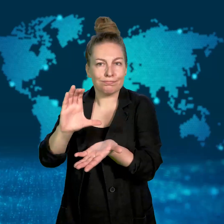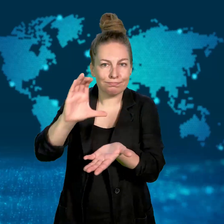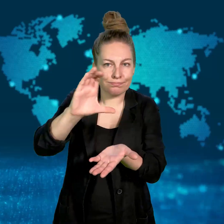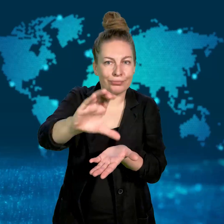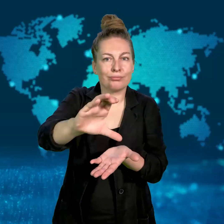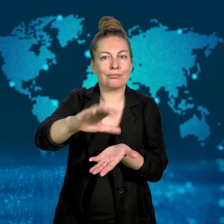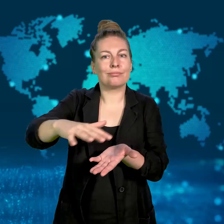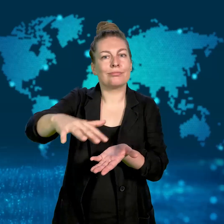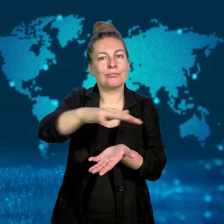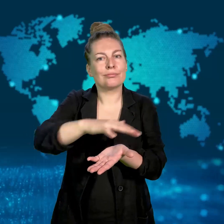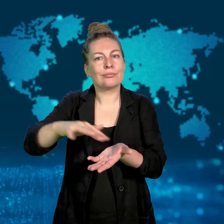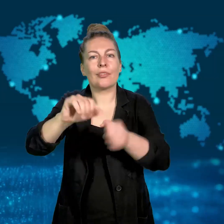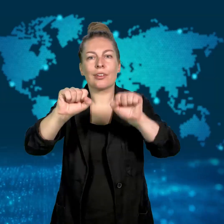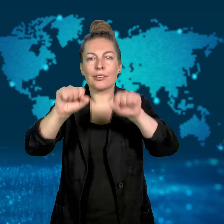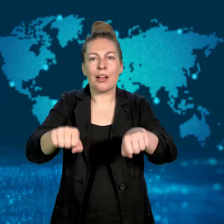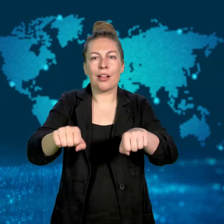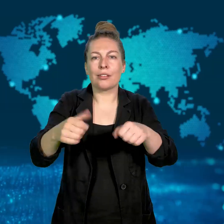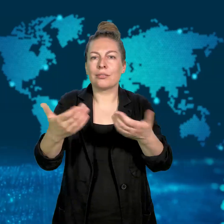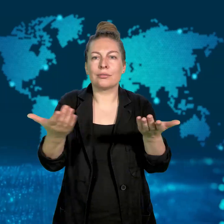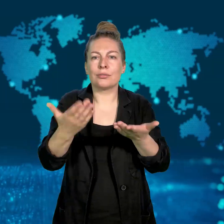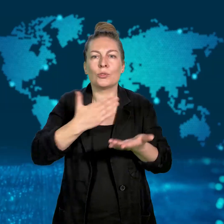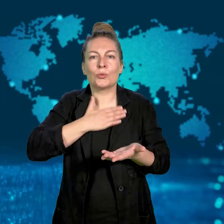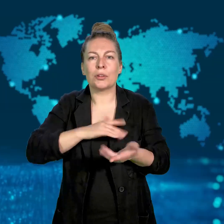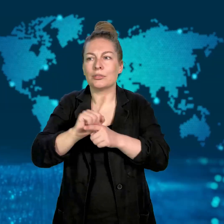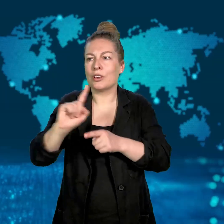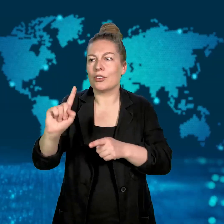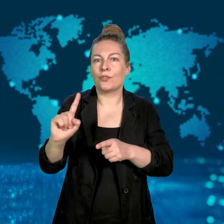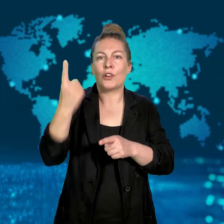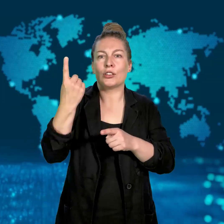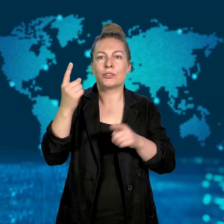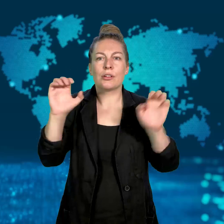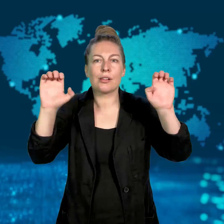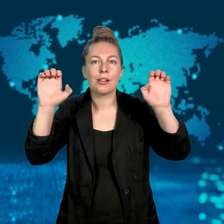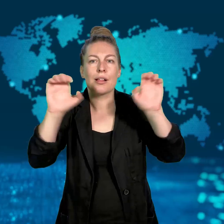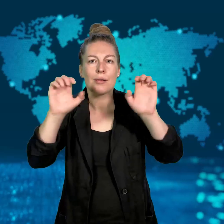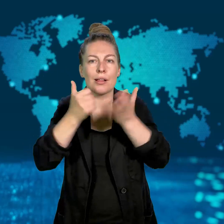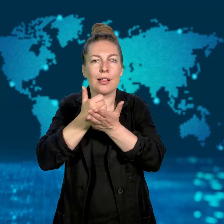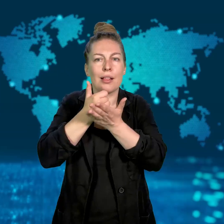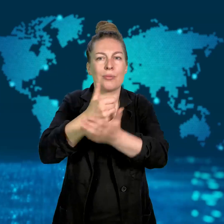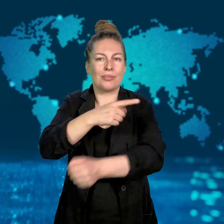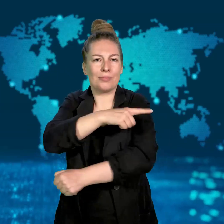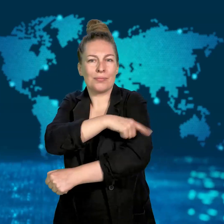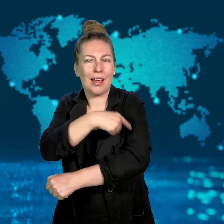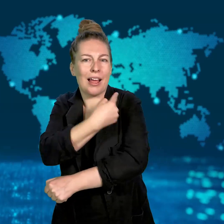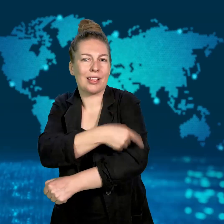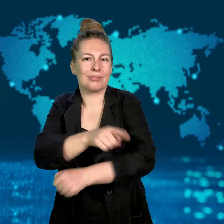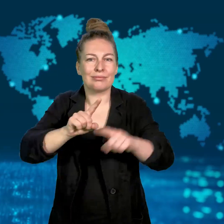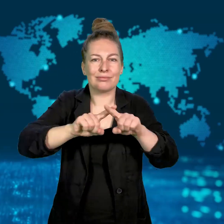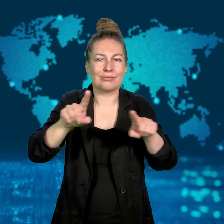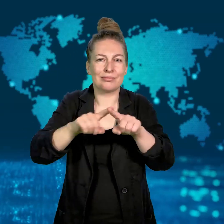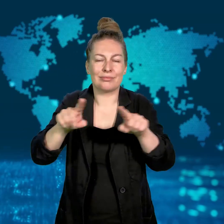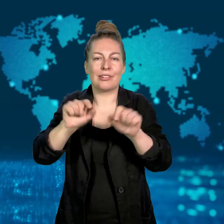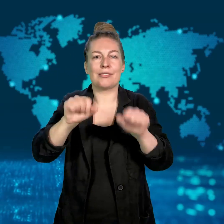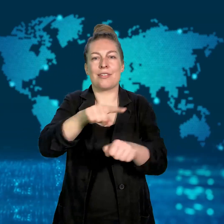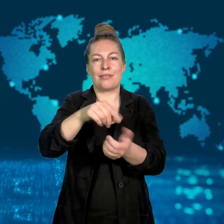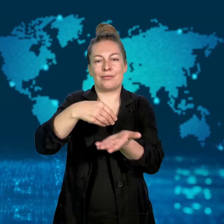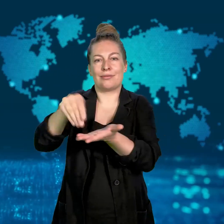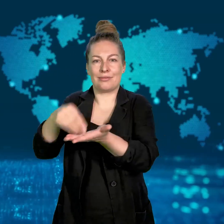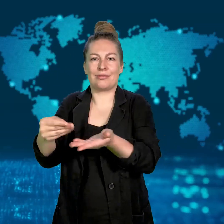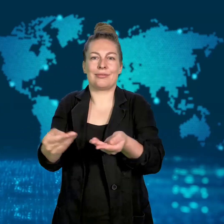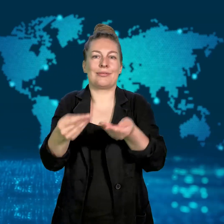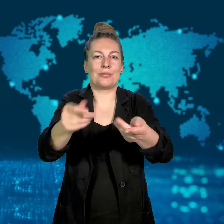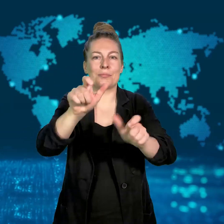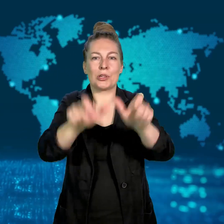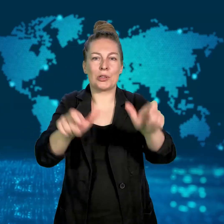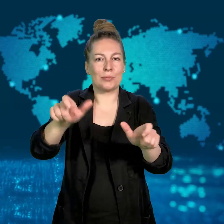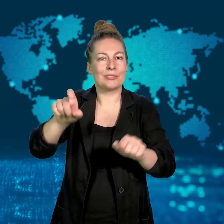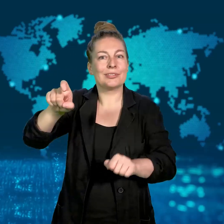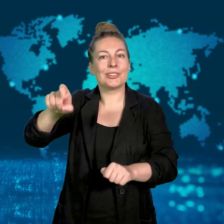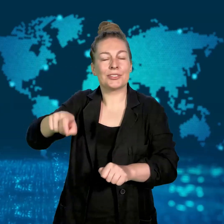Yambali village on Sunday to see the destruction firsthand.